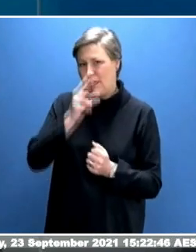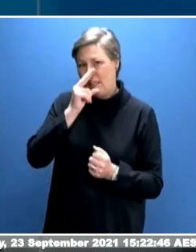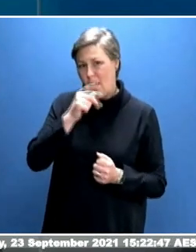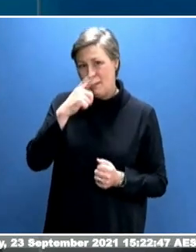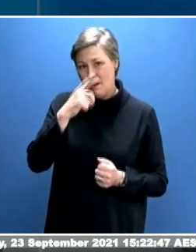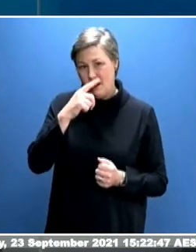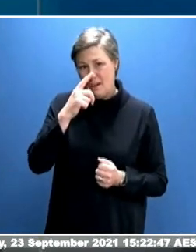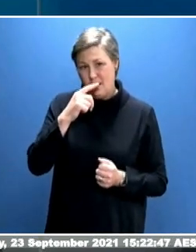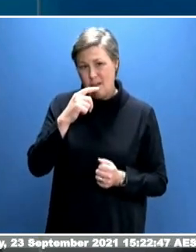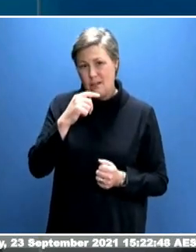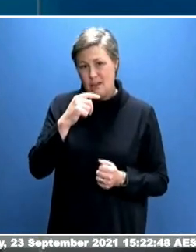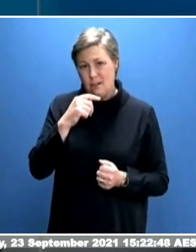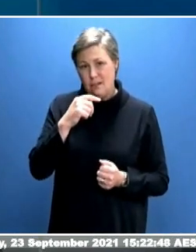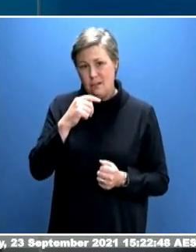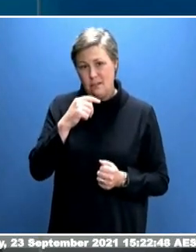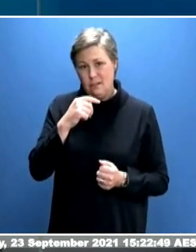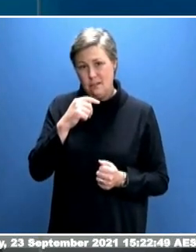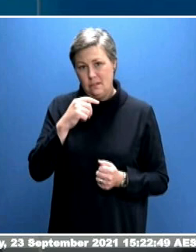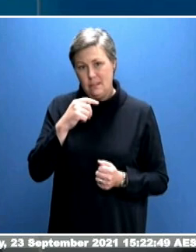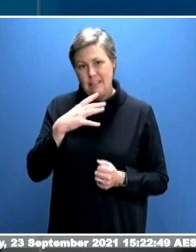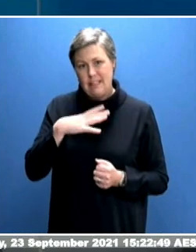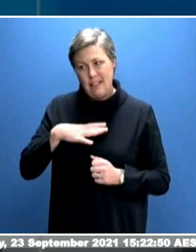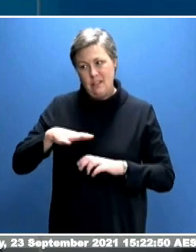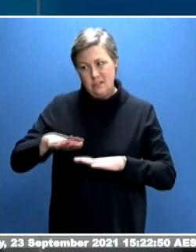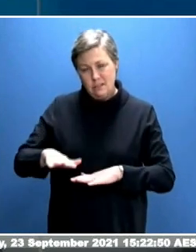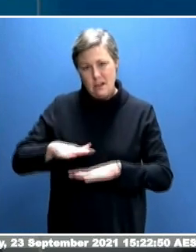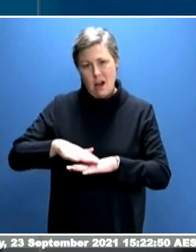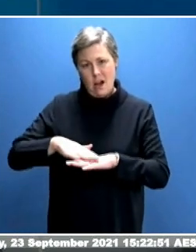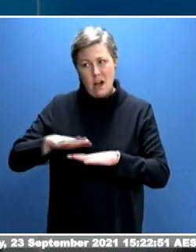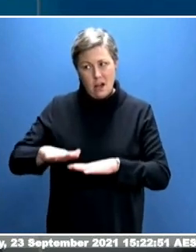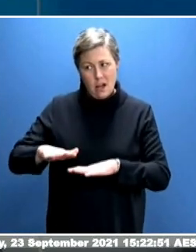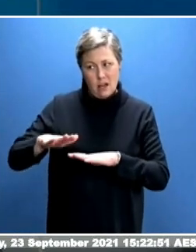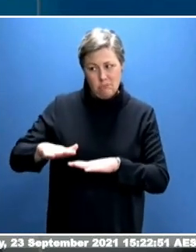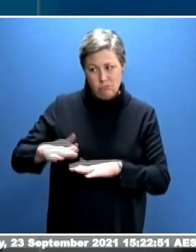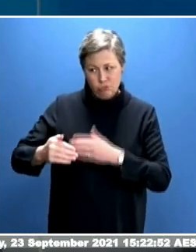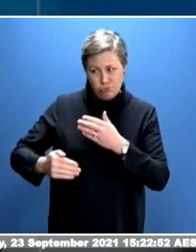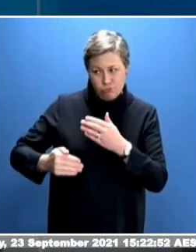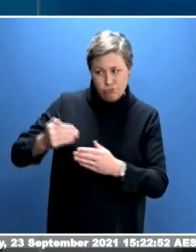There will be levels of progress and exiting the Safe Care House,